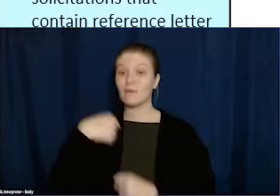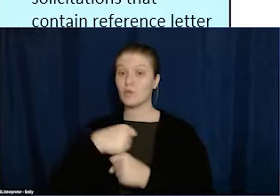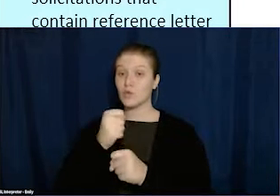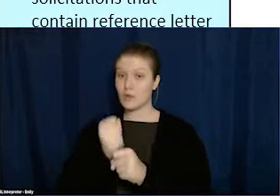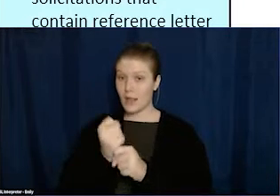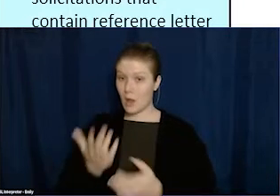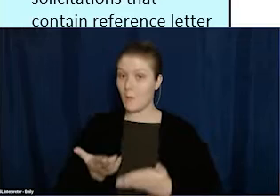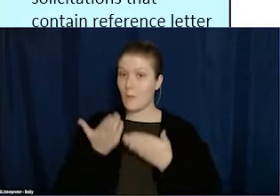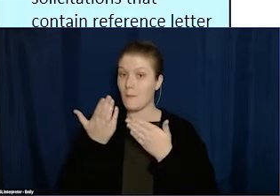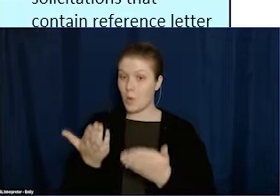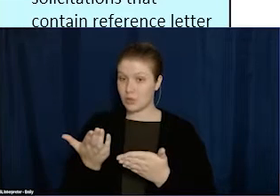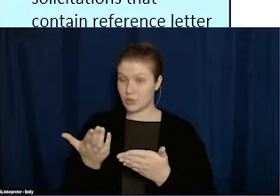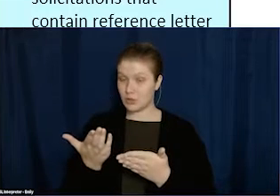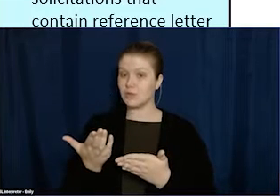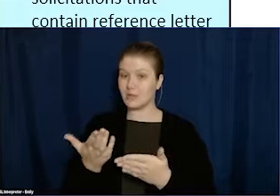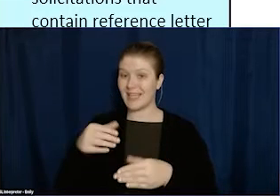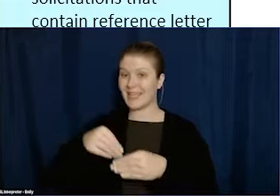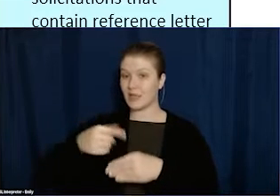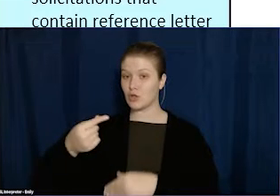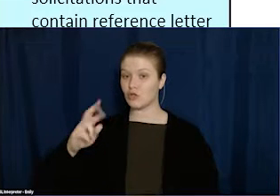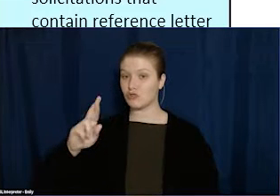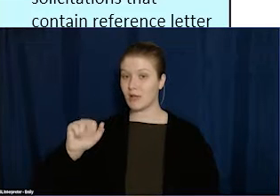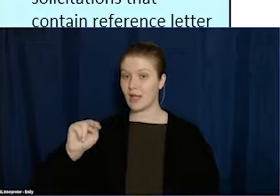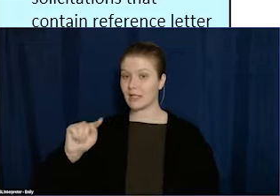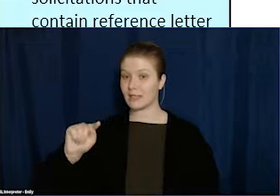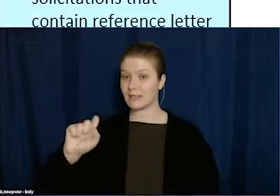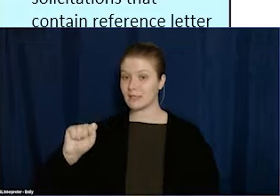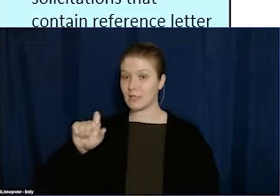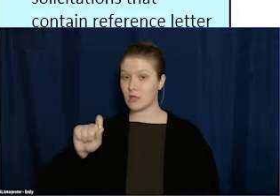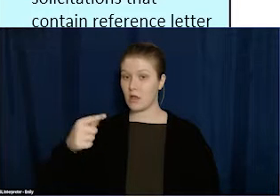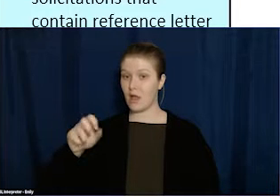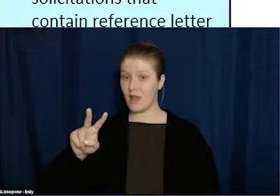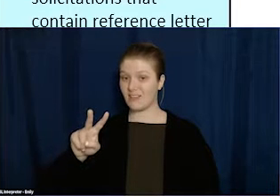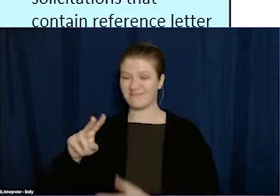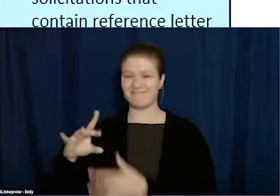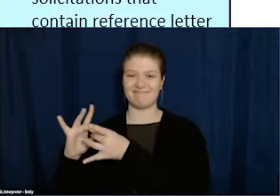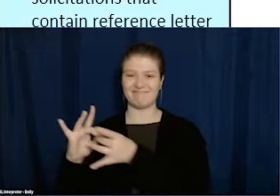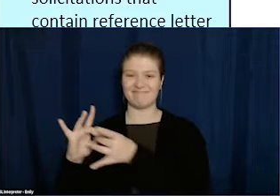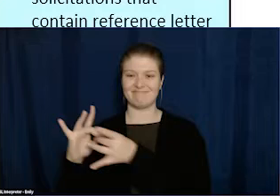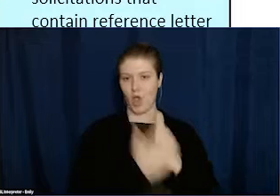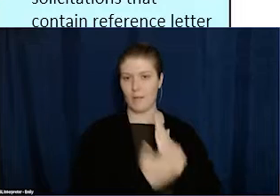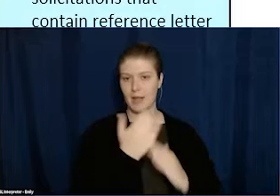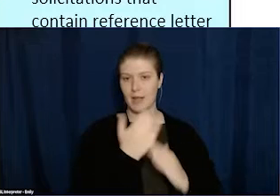at its core, a FastLane proposal. So if you submitted a Grants.gov proposal in October